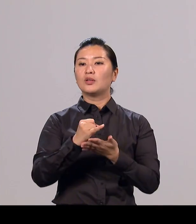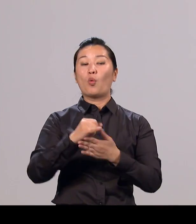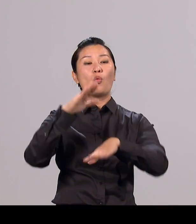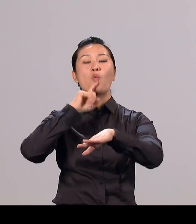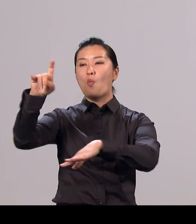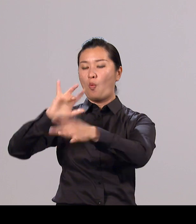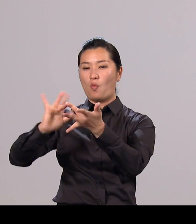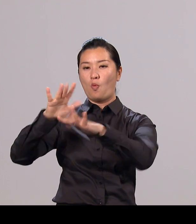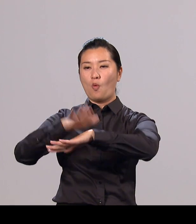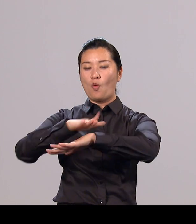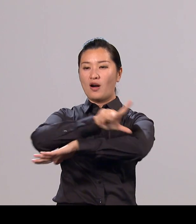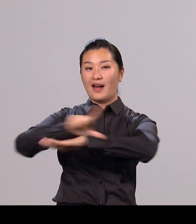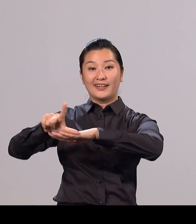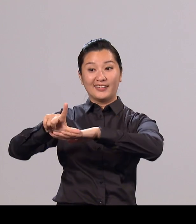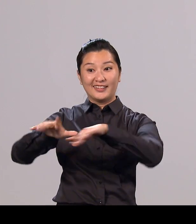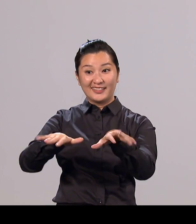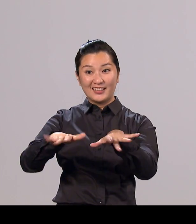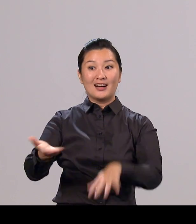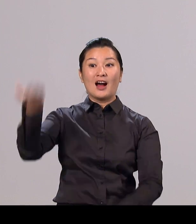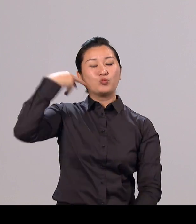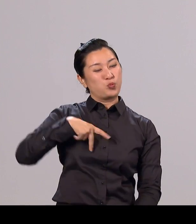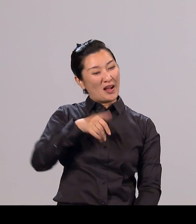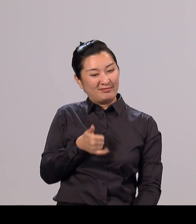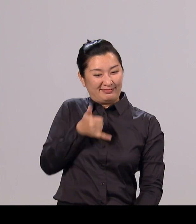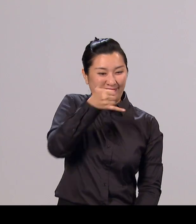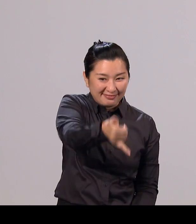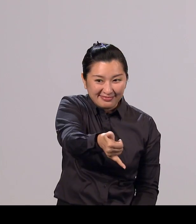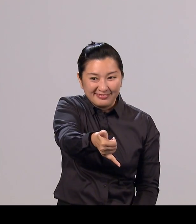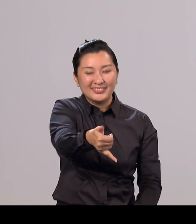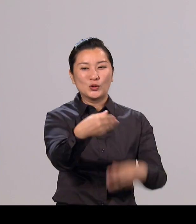Now, you can shop online, somebody may go to the shop for you,